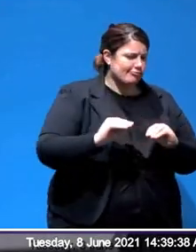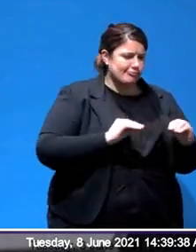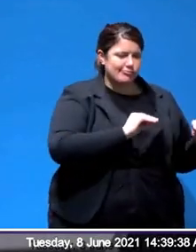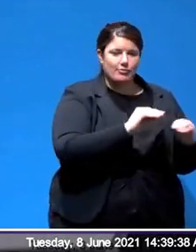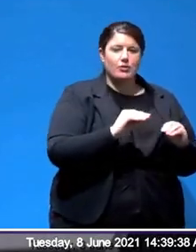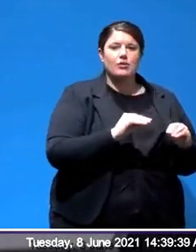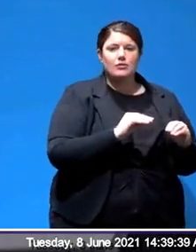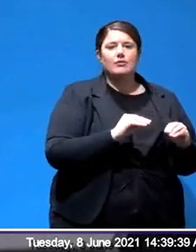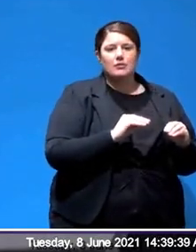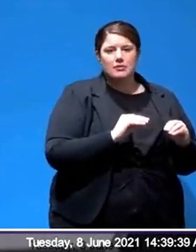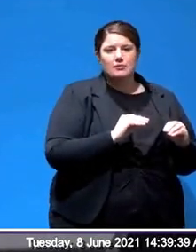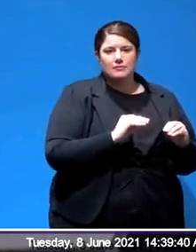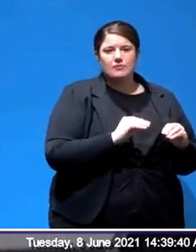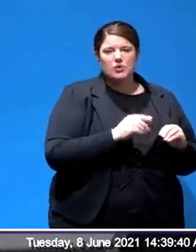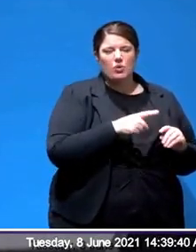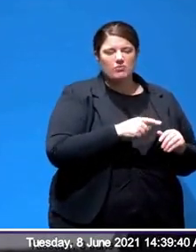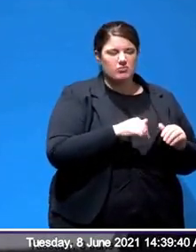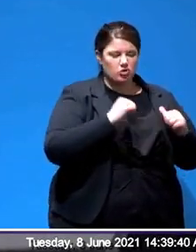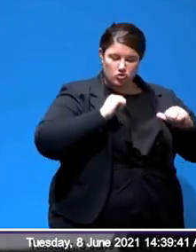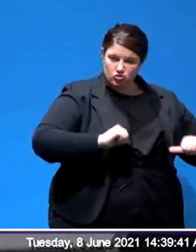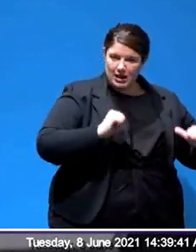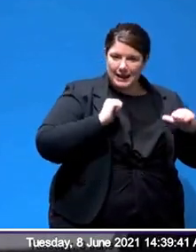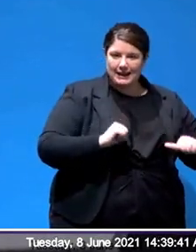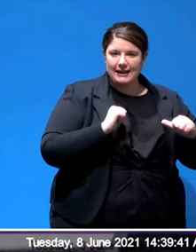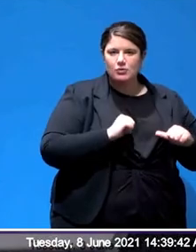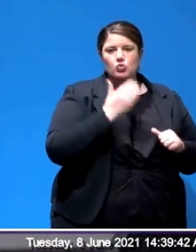undertake the Code of Ethics training as a refresher.